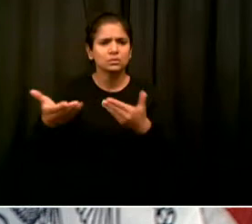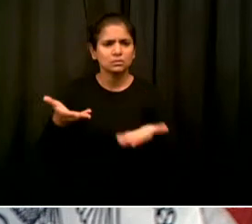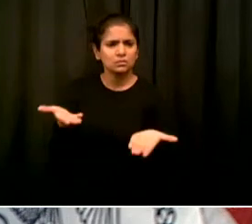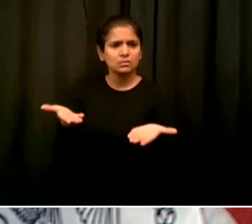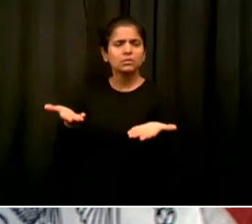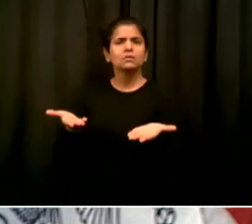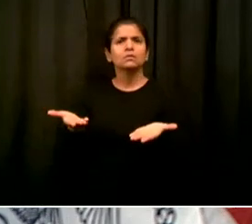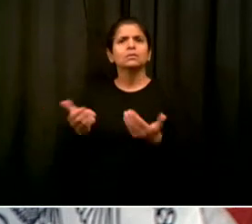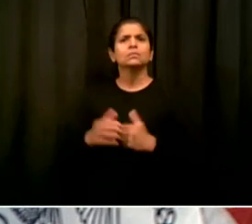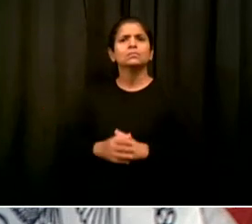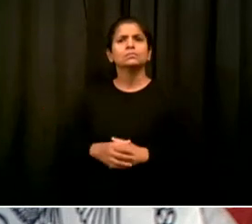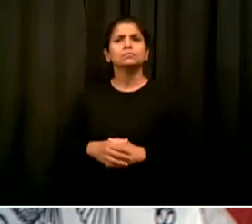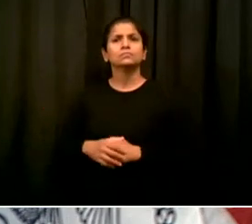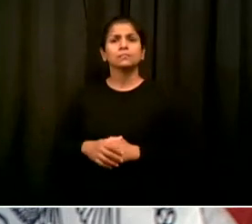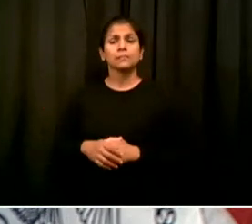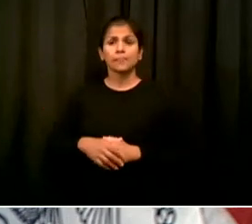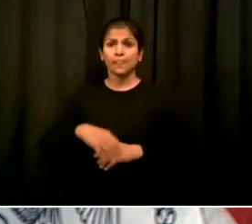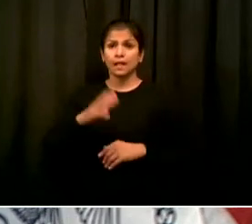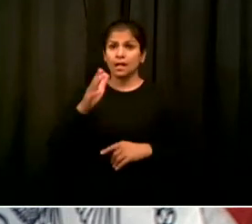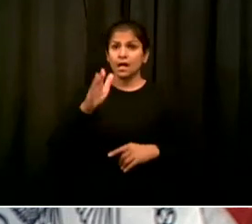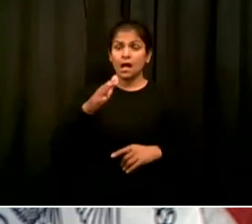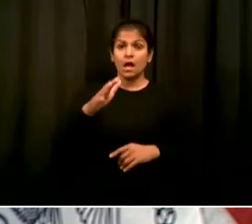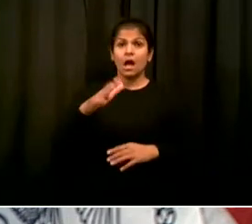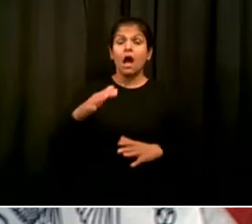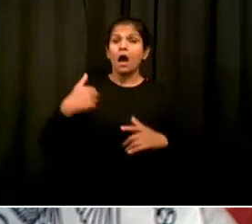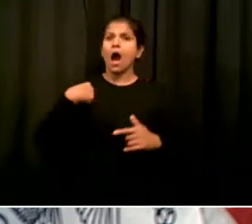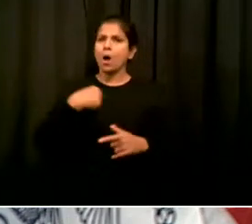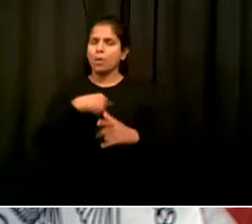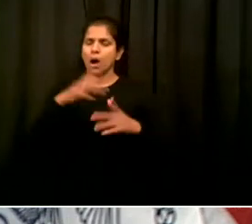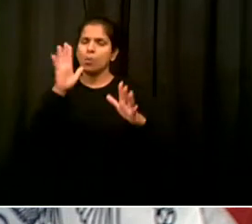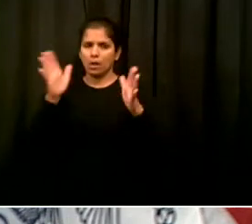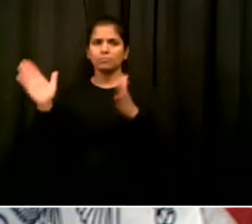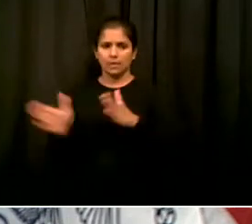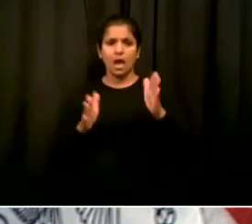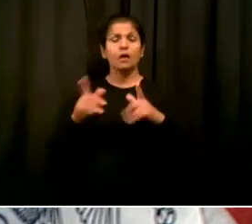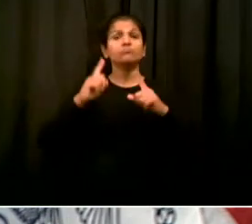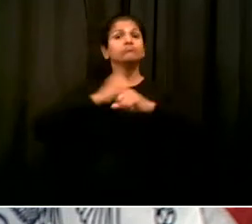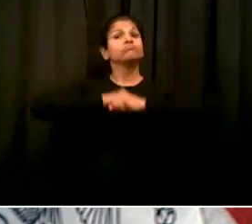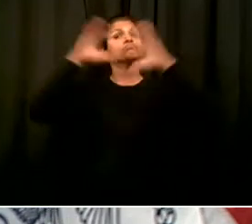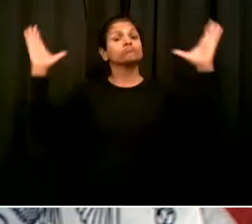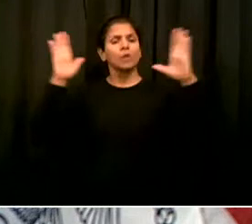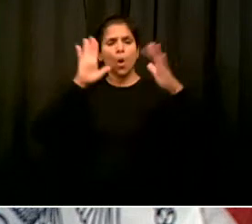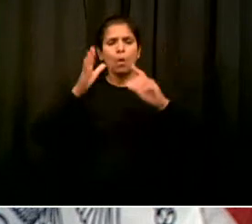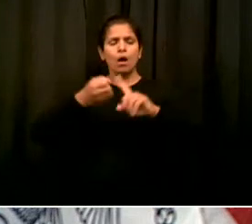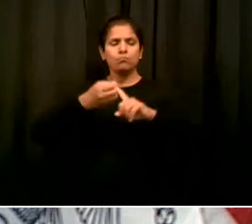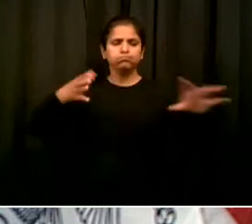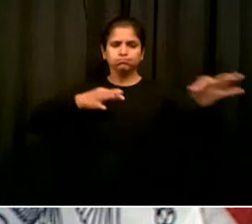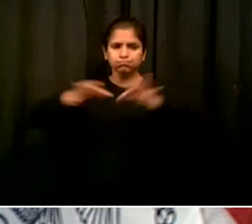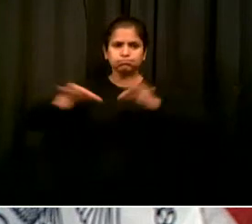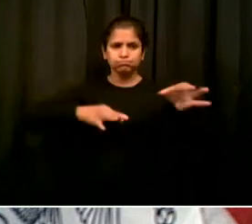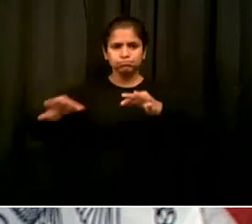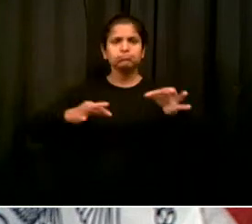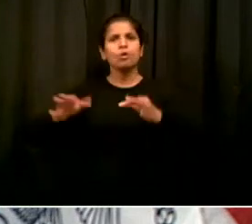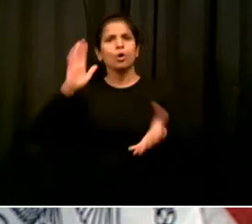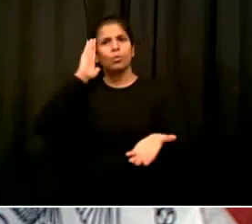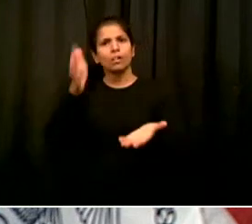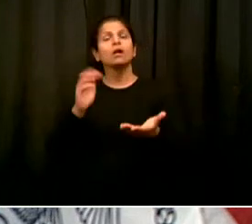WE'LL CERTAINLY GO OVER IT PUBLICLY. THE IDEA HERE IS TO GO THROUGH EVERY SHELTER WHERE THERE IS KIKIDS. OBVIOUSLY, WE